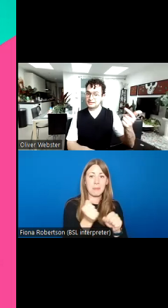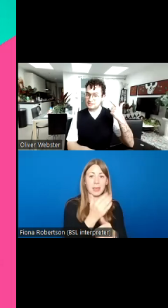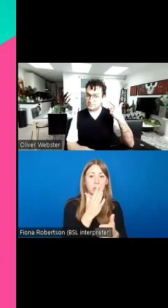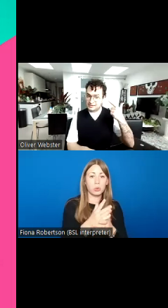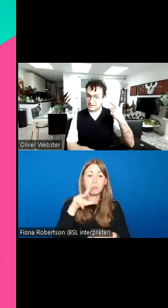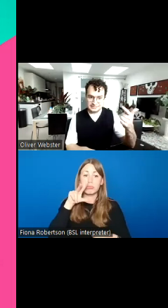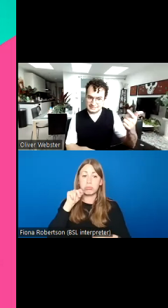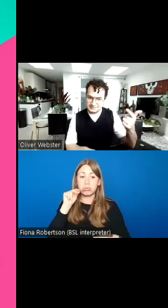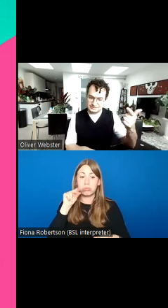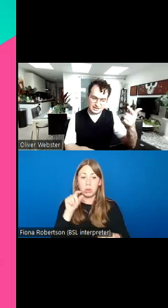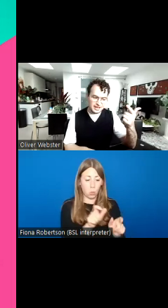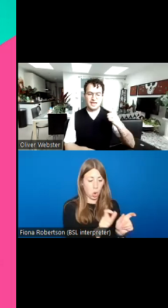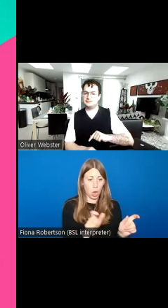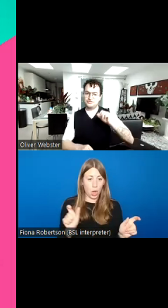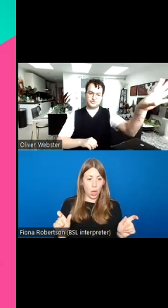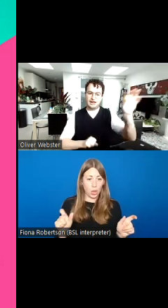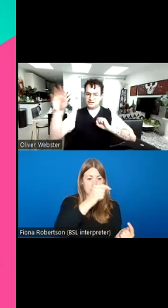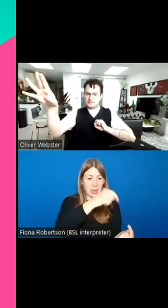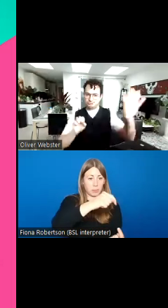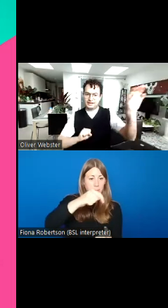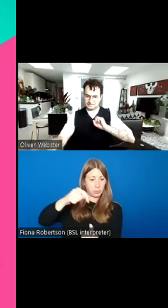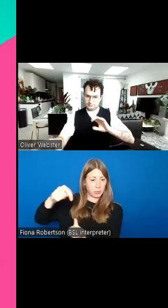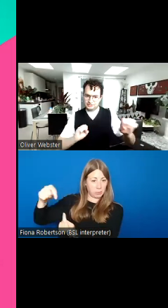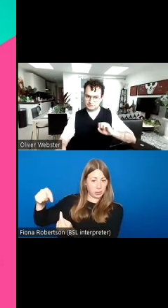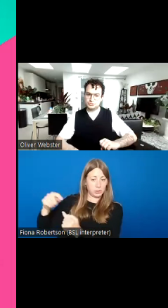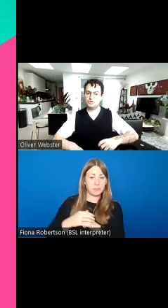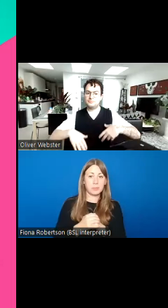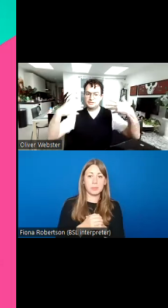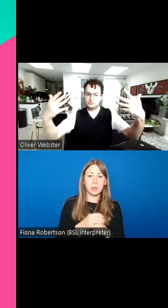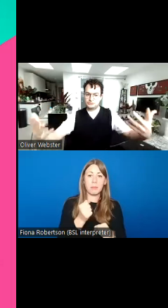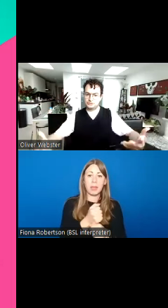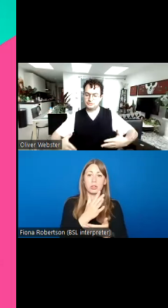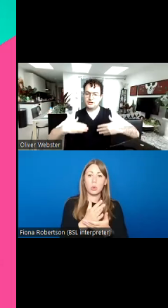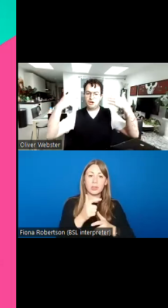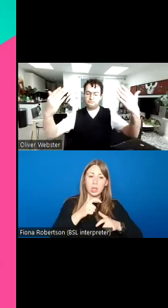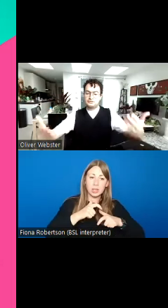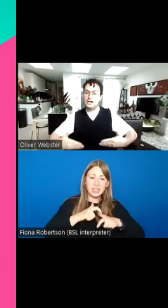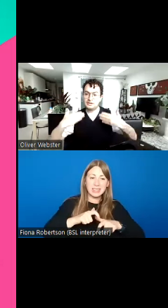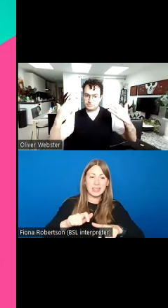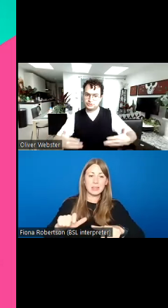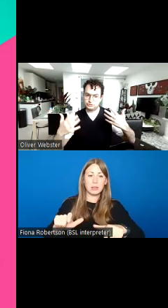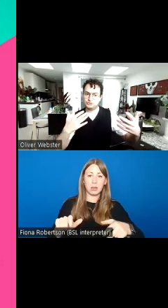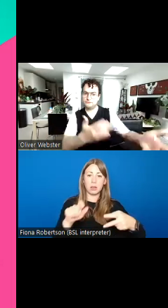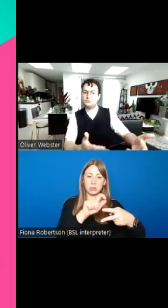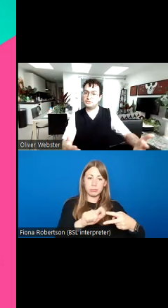Keep it consistent. It's no good having sporadic subtitles. You want to make sure that you are reliable to your viewer,